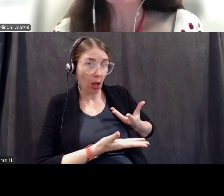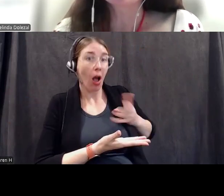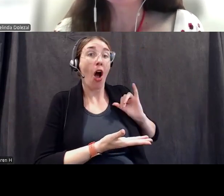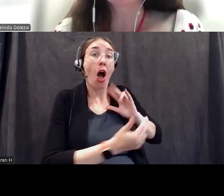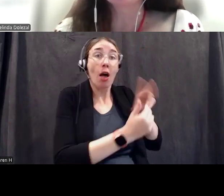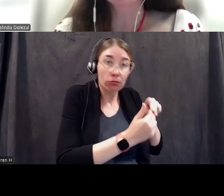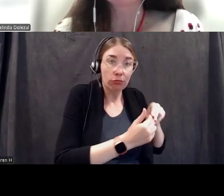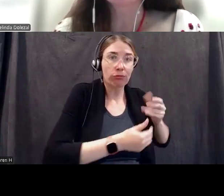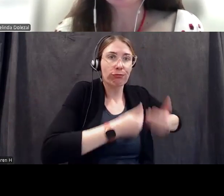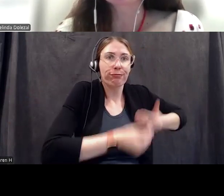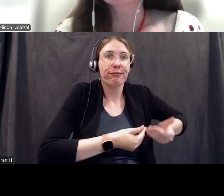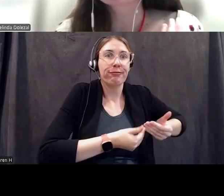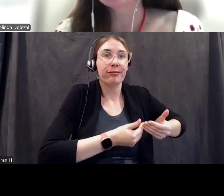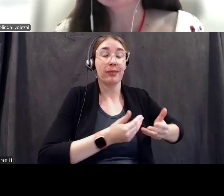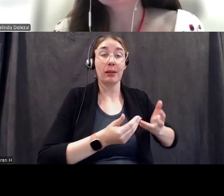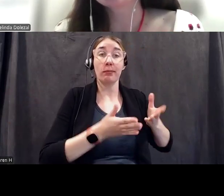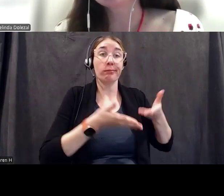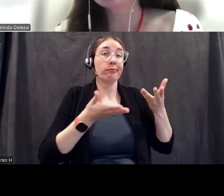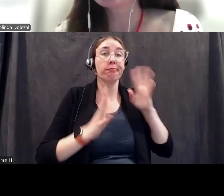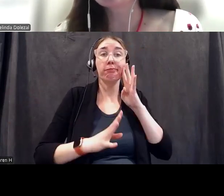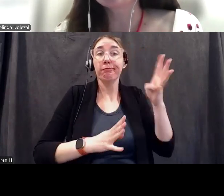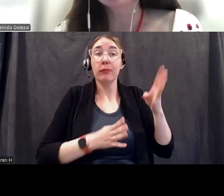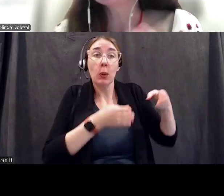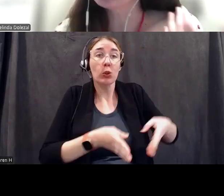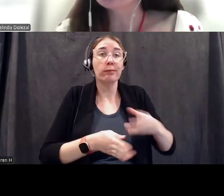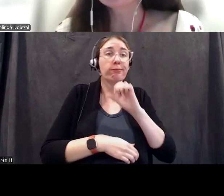so exploring maybe this person is interested in doing something food-related.